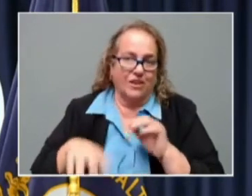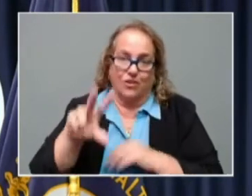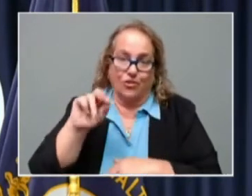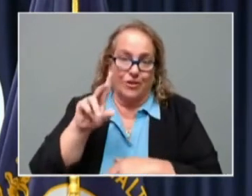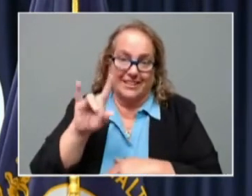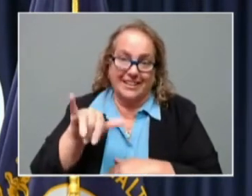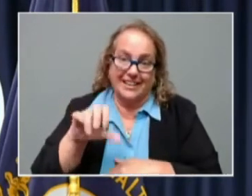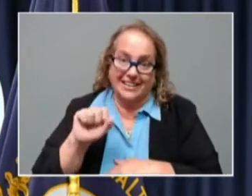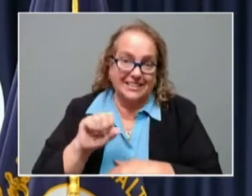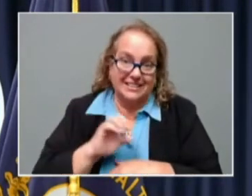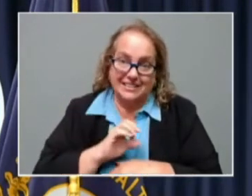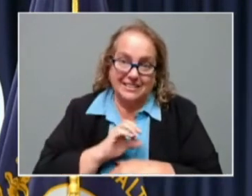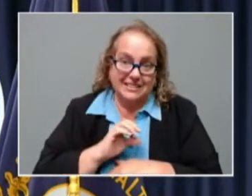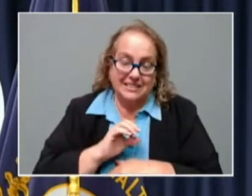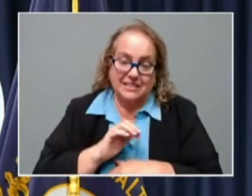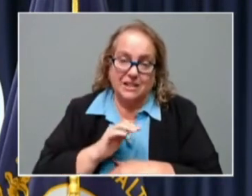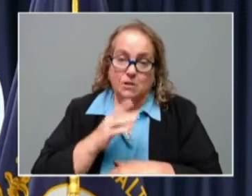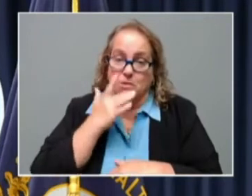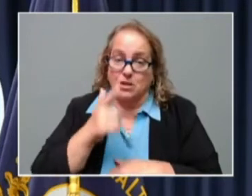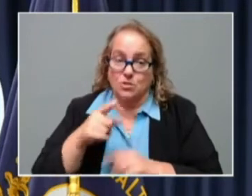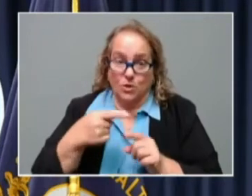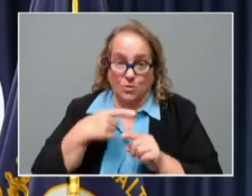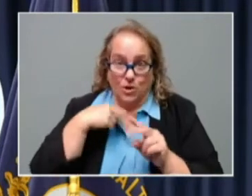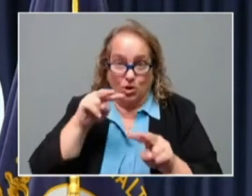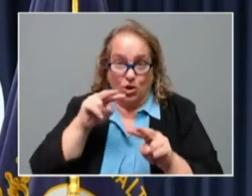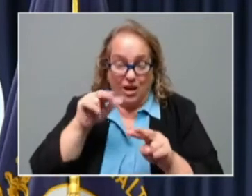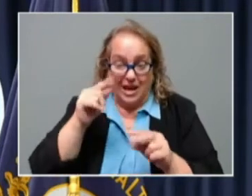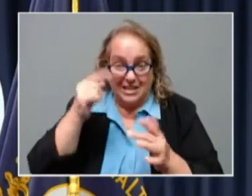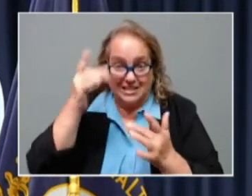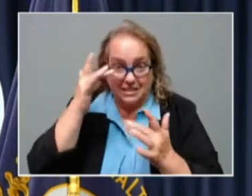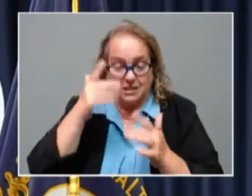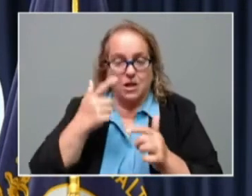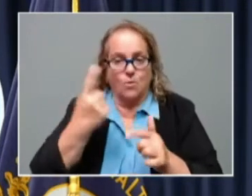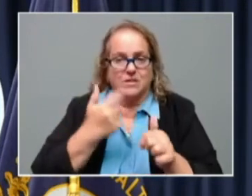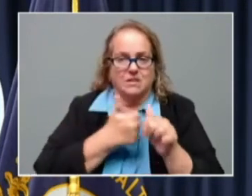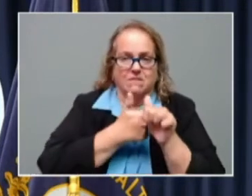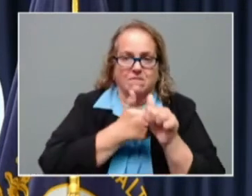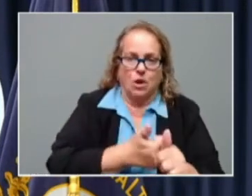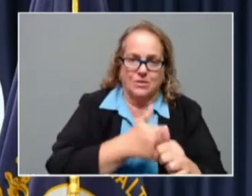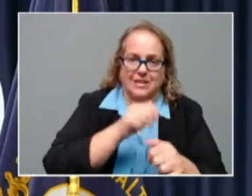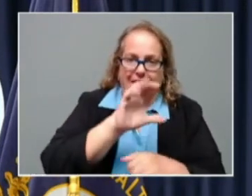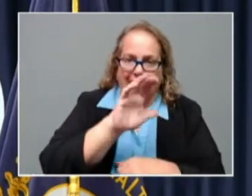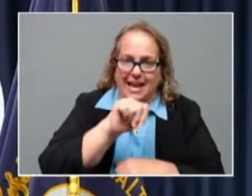when we look, the sickness follows the cases and and the deaths follow the